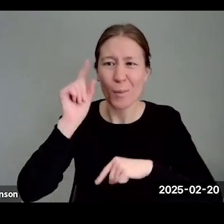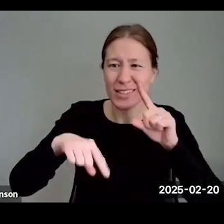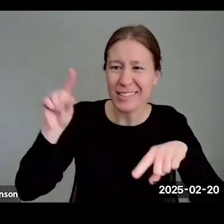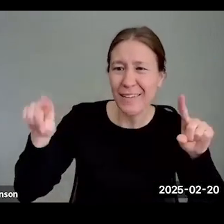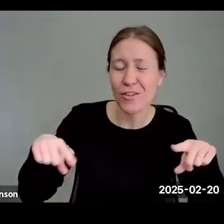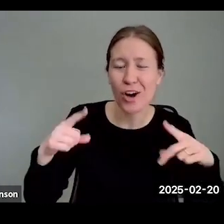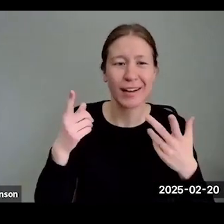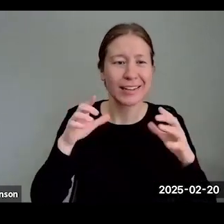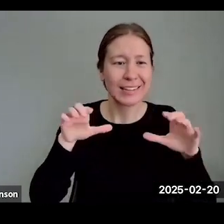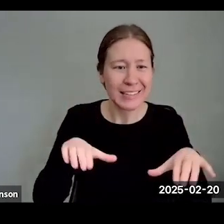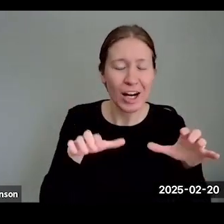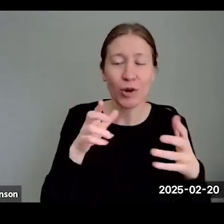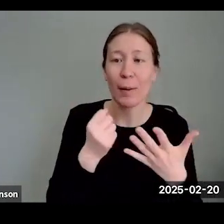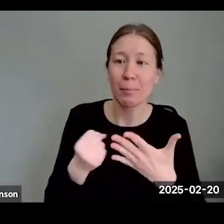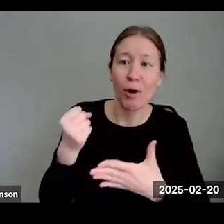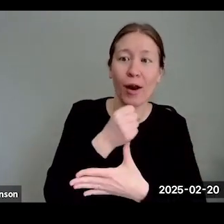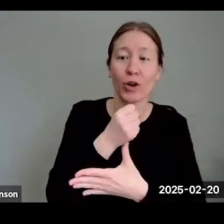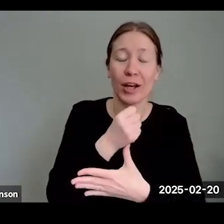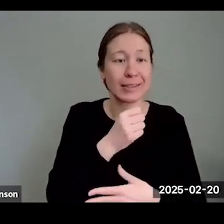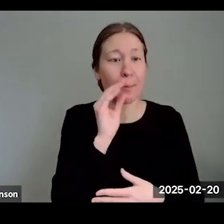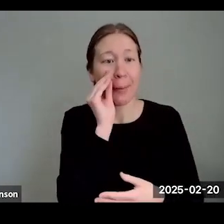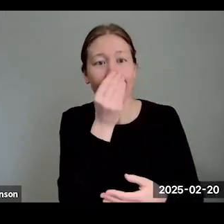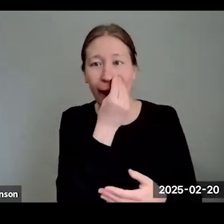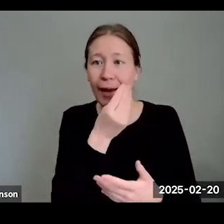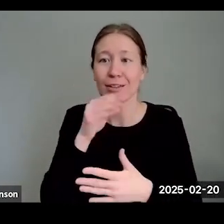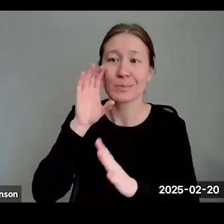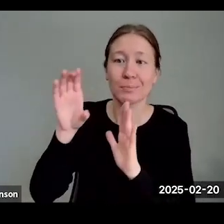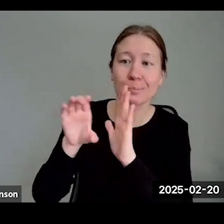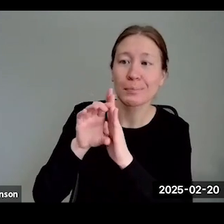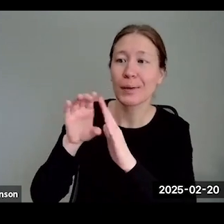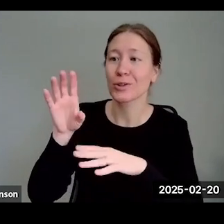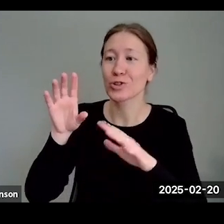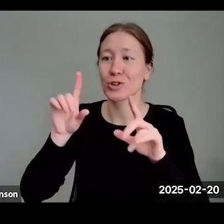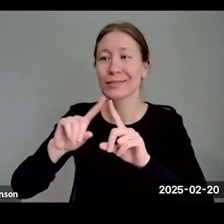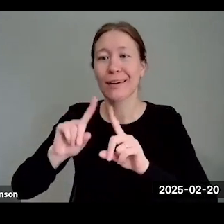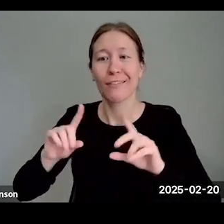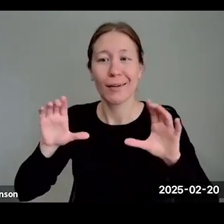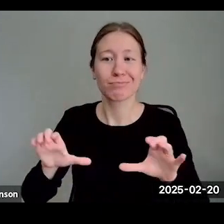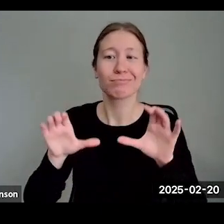Some people prioritize having plants or pictures or decorations. They all look different